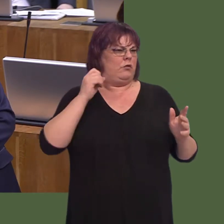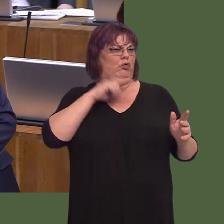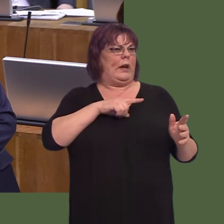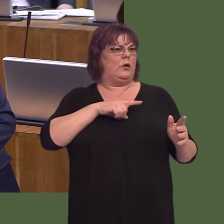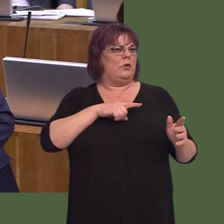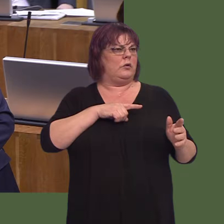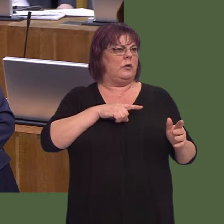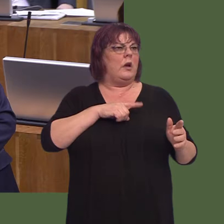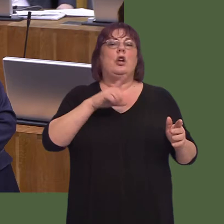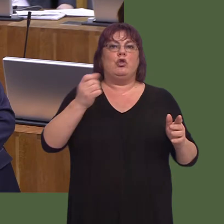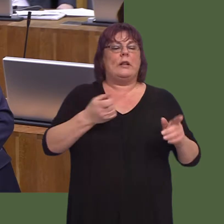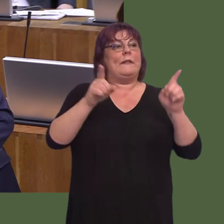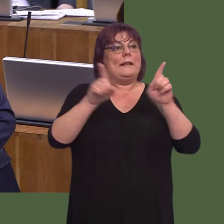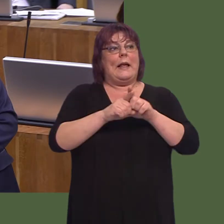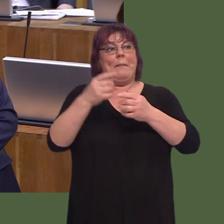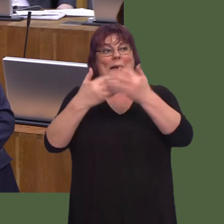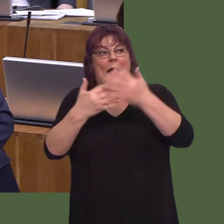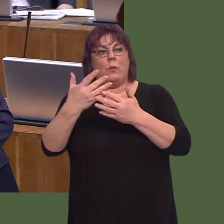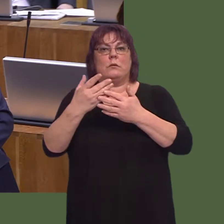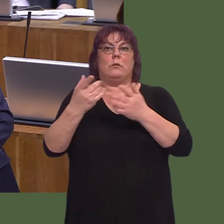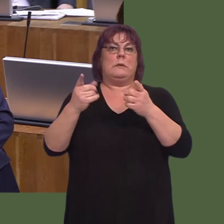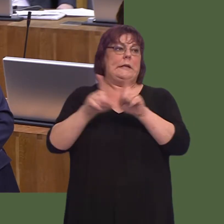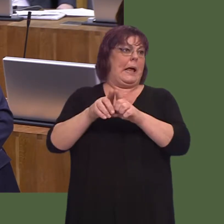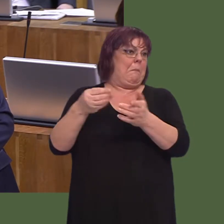account with a different balance in it or not having a cashless system.